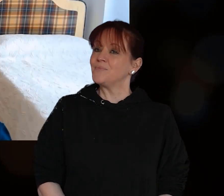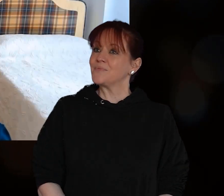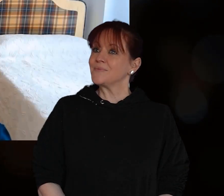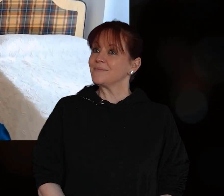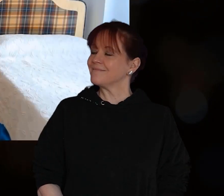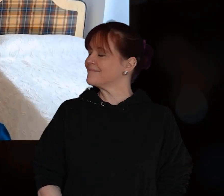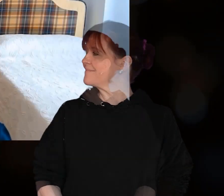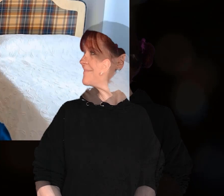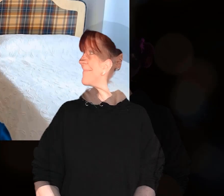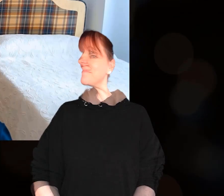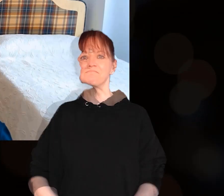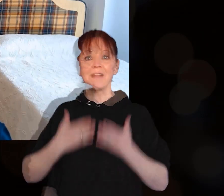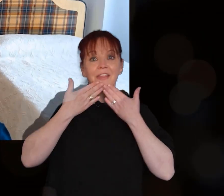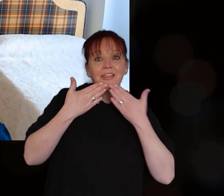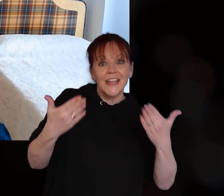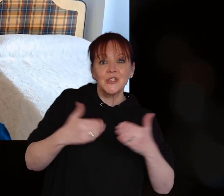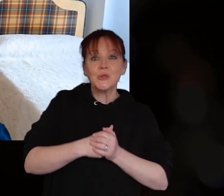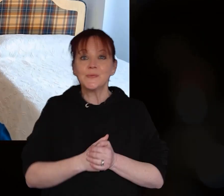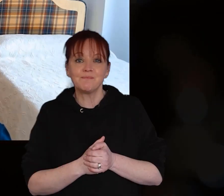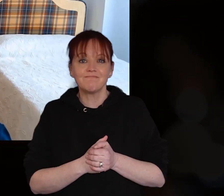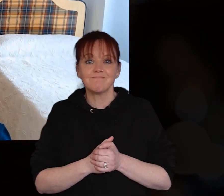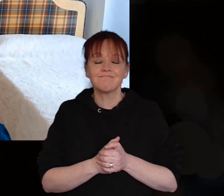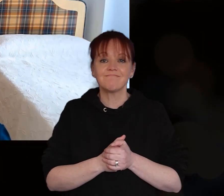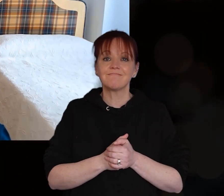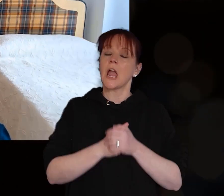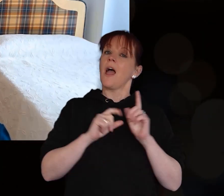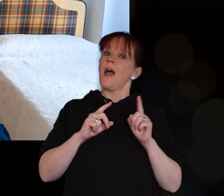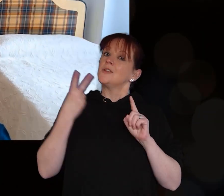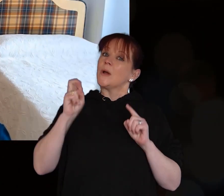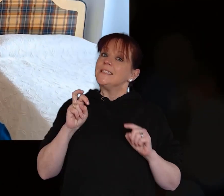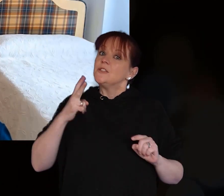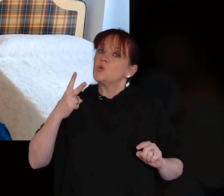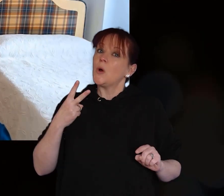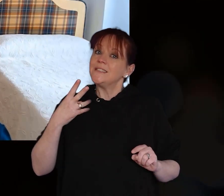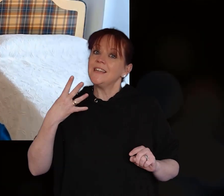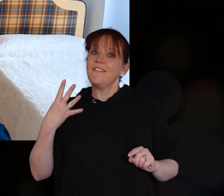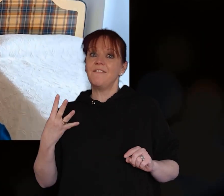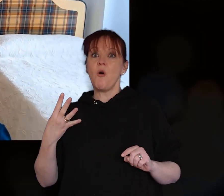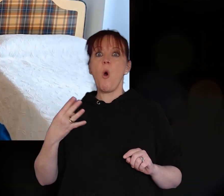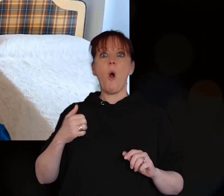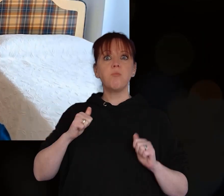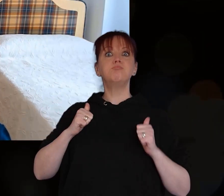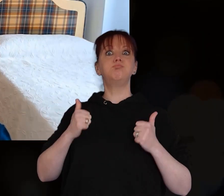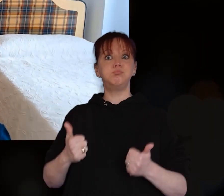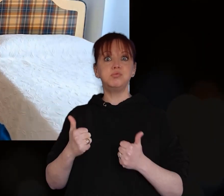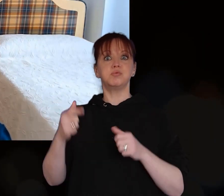Thanks, Steve. 2024 has been a good year for games with bigger teams and bigger budgets.